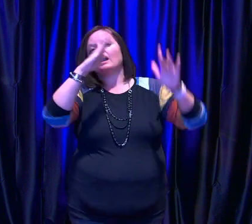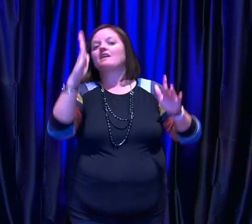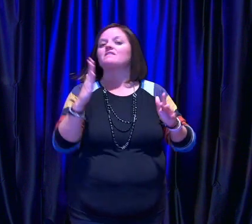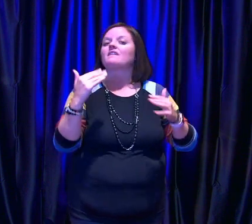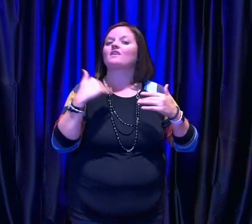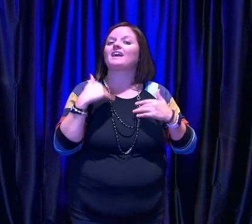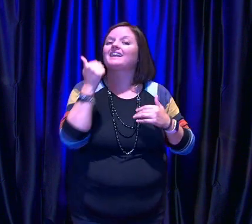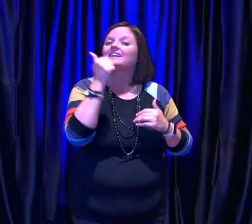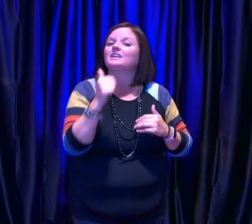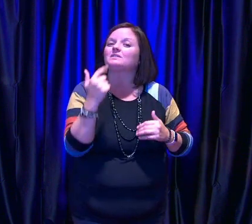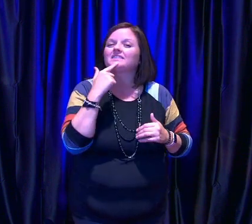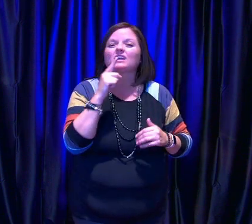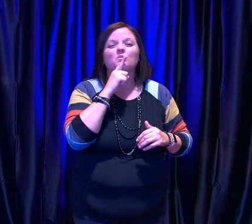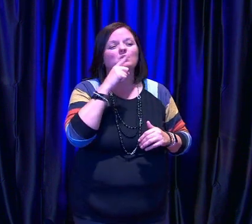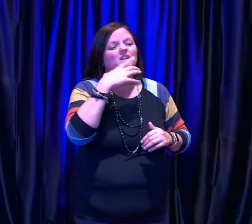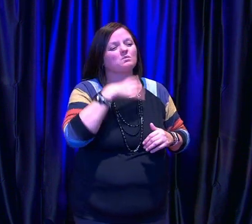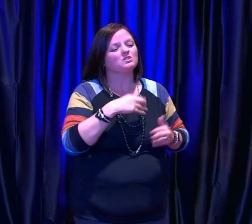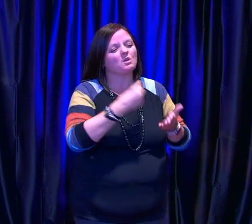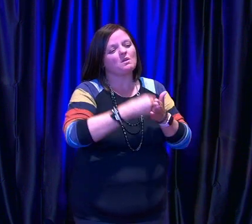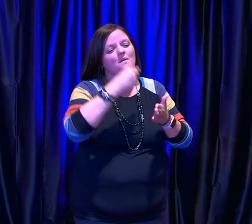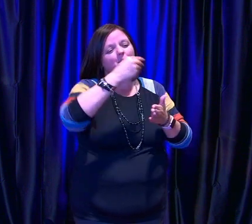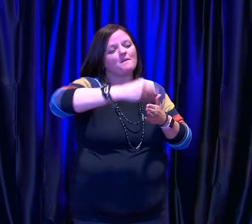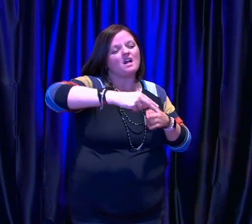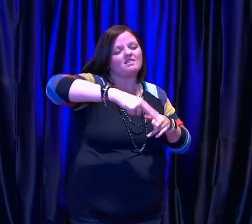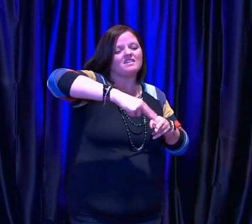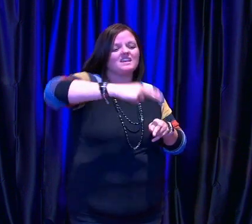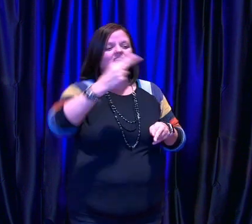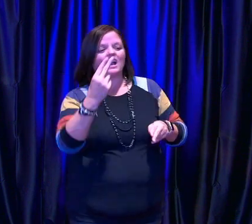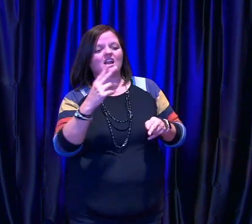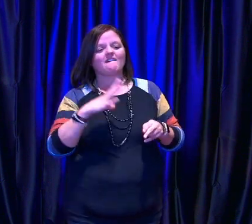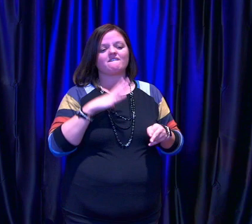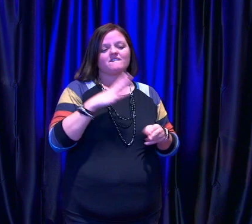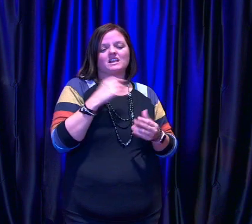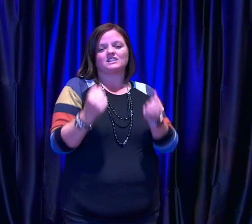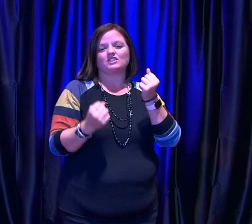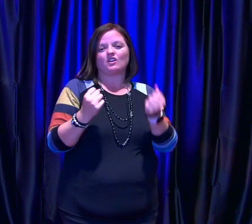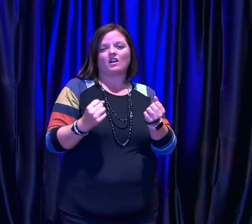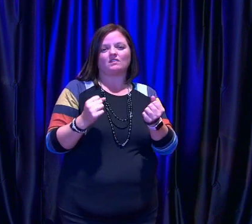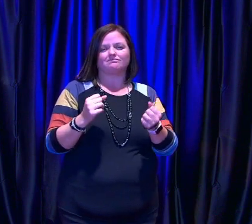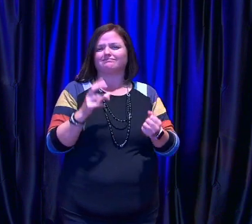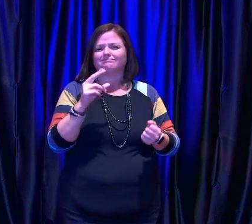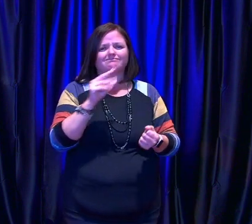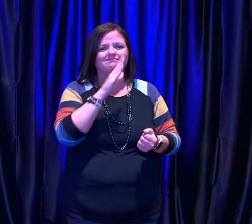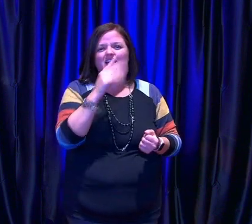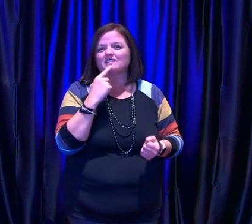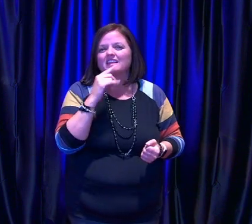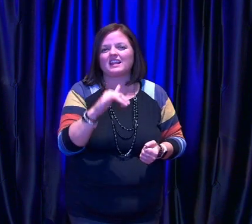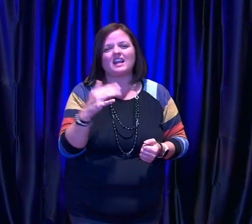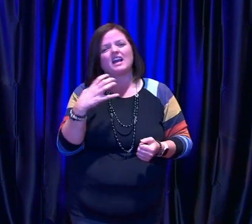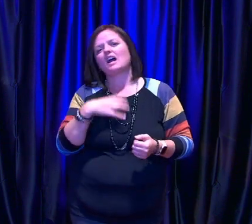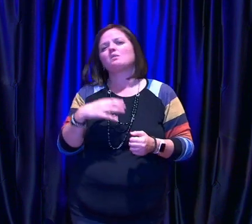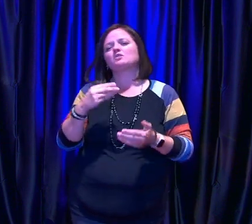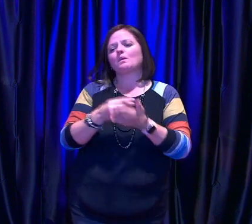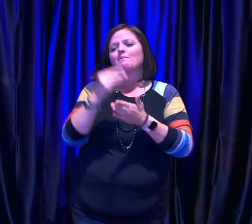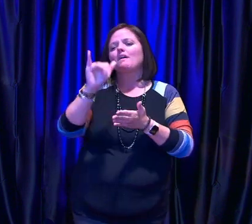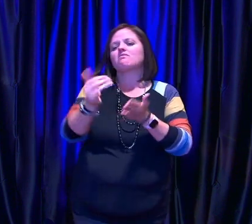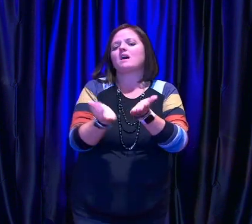i really wish i'd bought the higher model car when no they never say that oh i wish i'd have gotten that boat or i wish